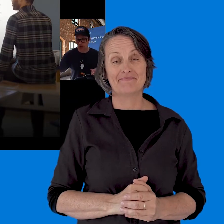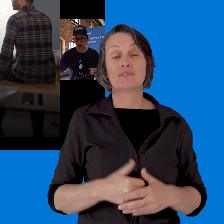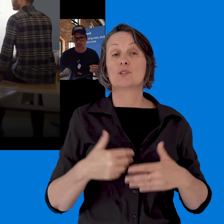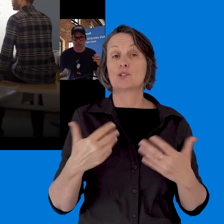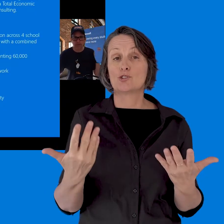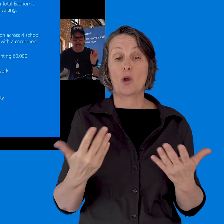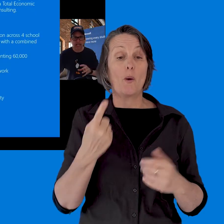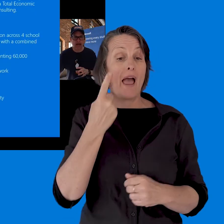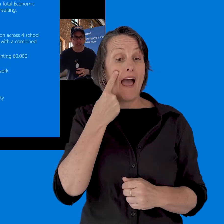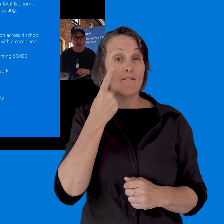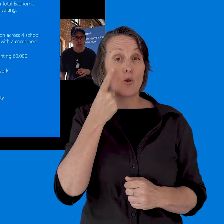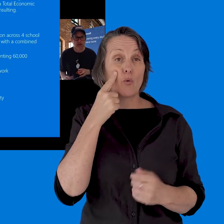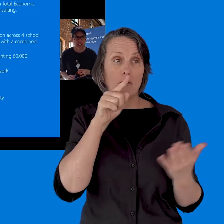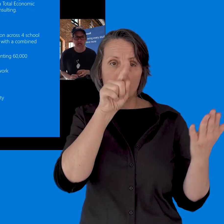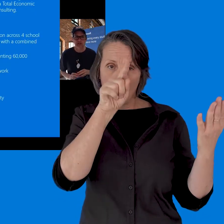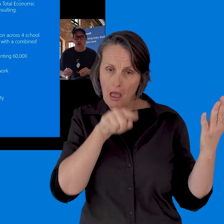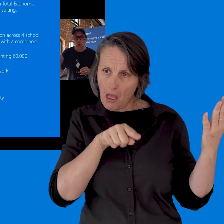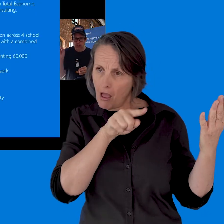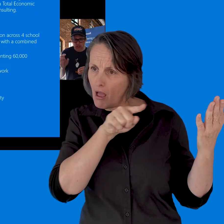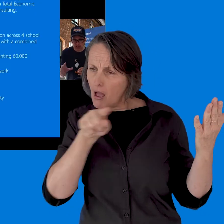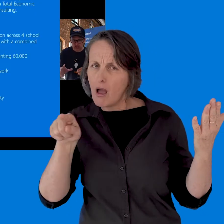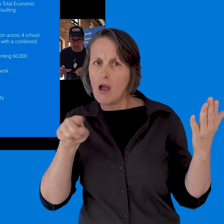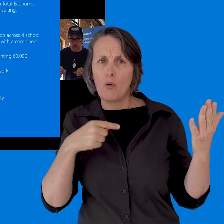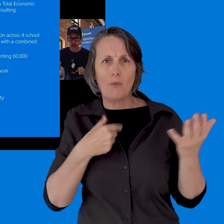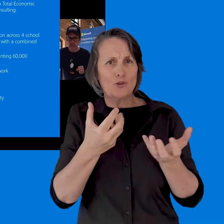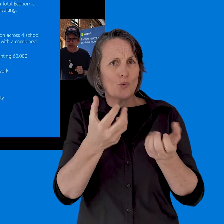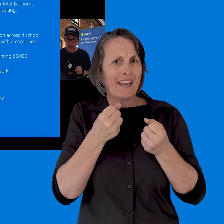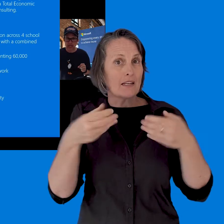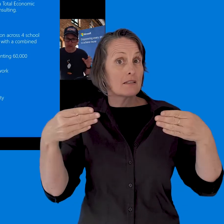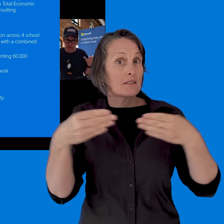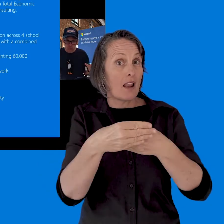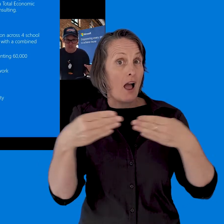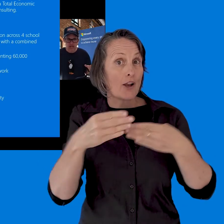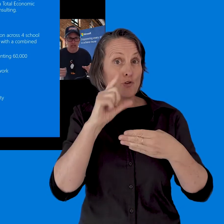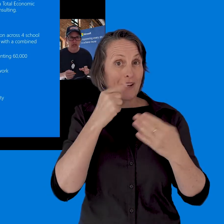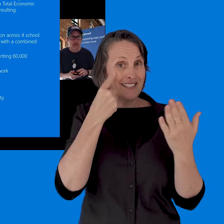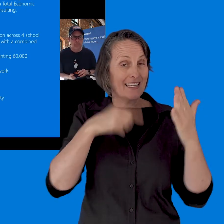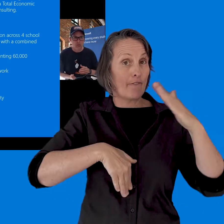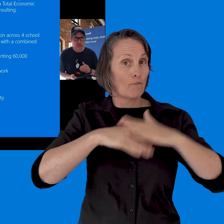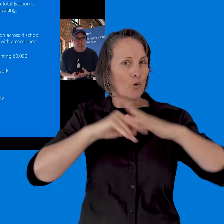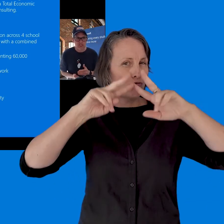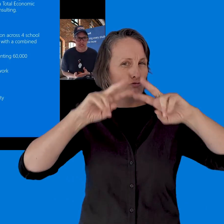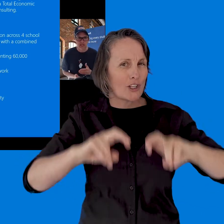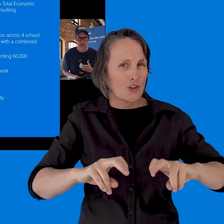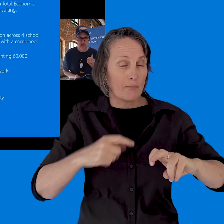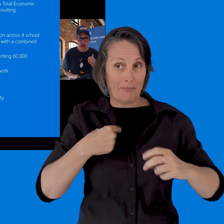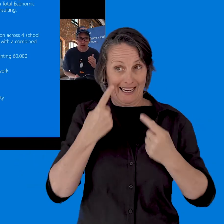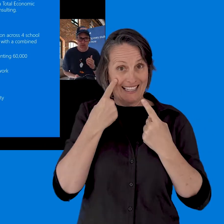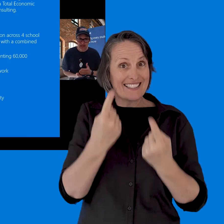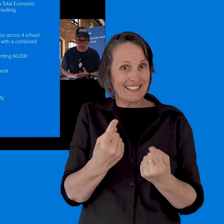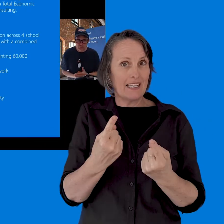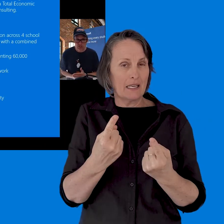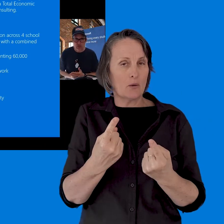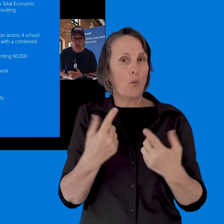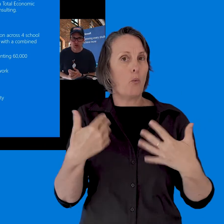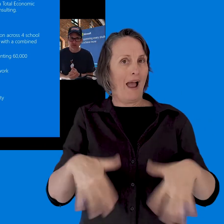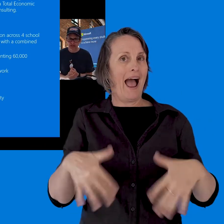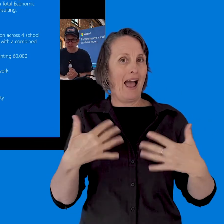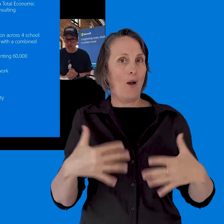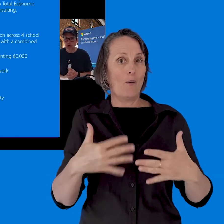So jumping in and having a look at these when you get these slides, you'd be able to get the full study. But we just see there's a massive return on investment